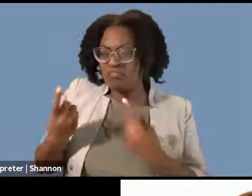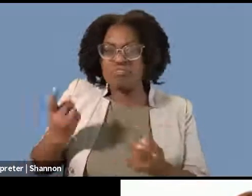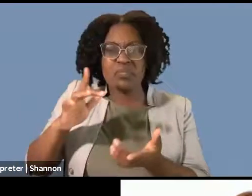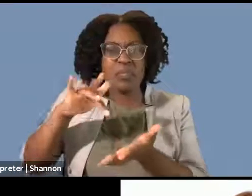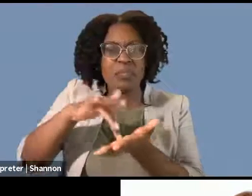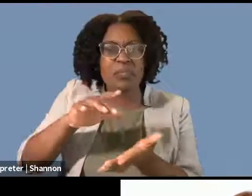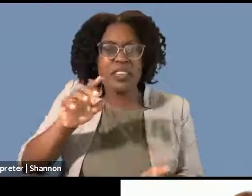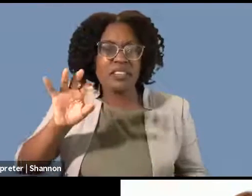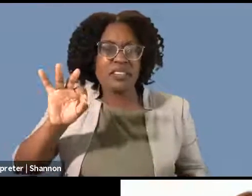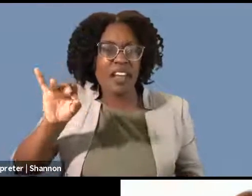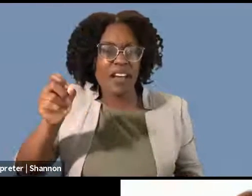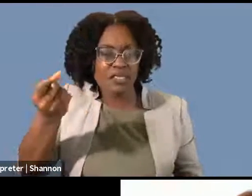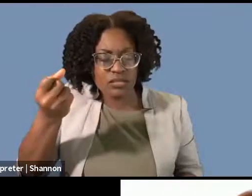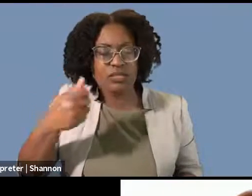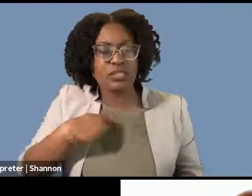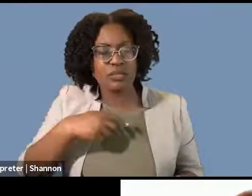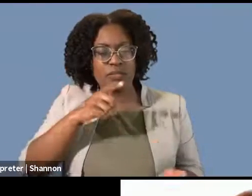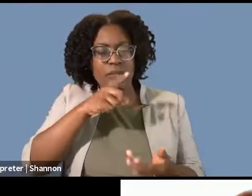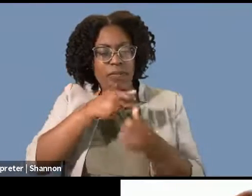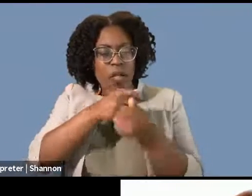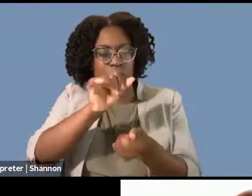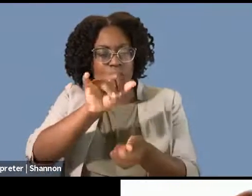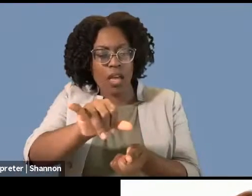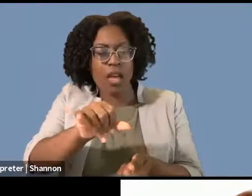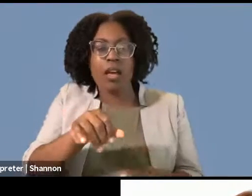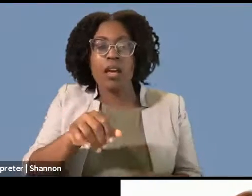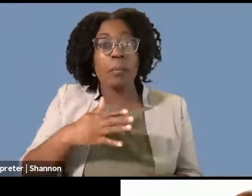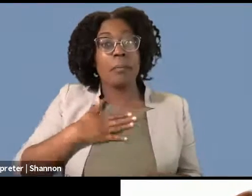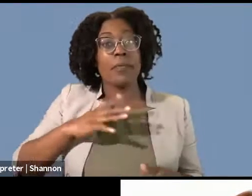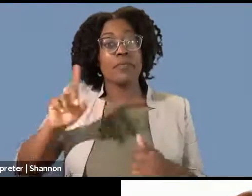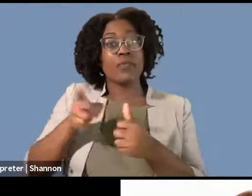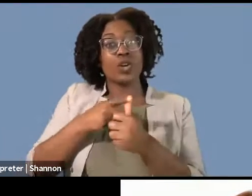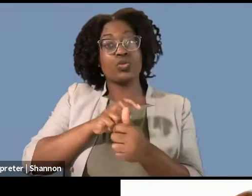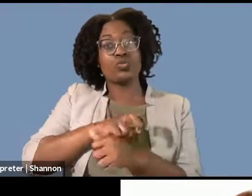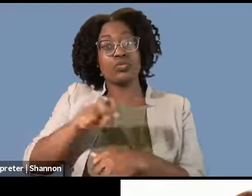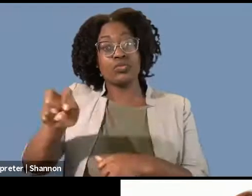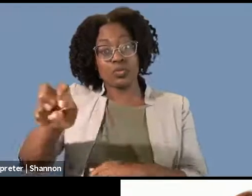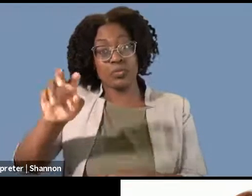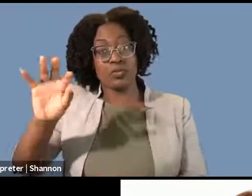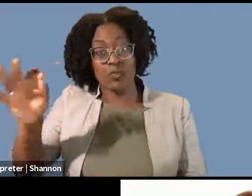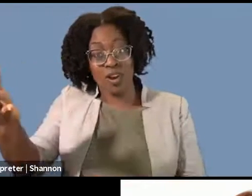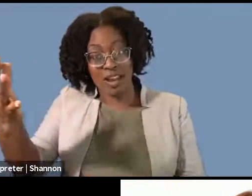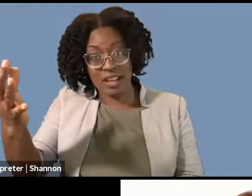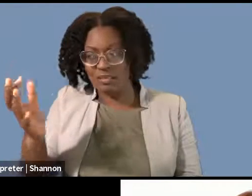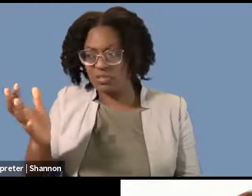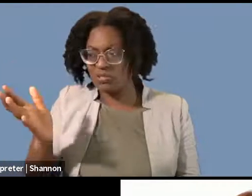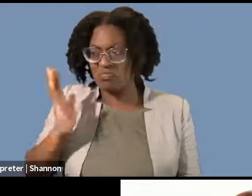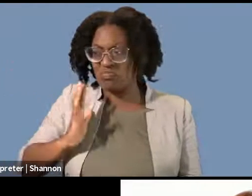Although my first trip to France was in 1986 when I was still in undergrad at Stanford. That was my